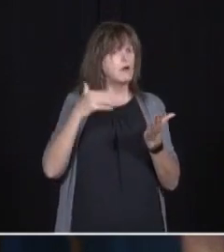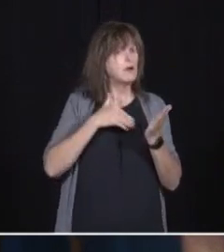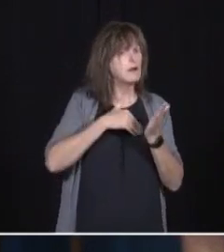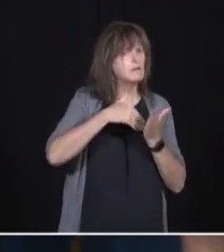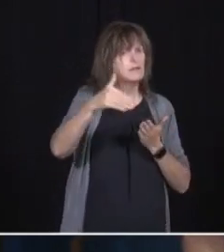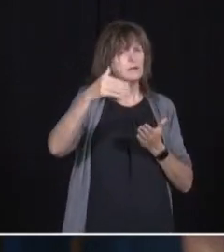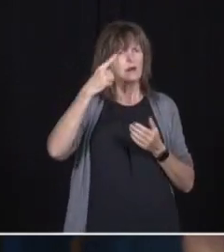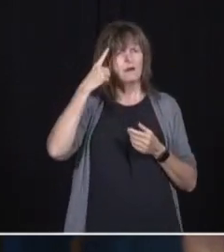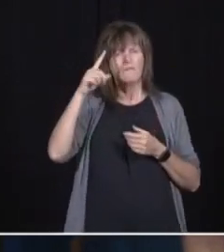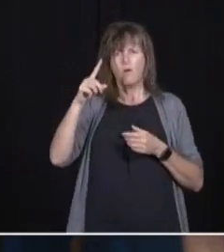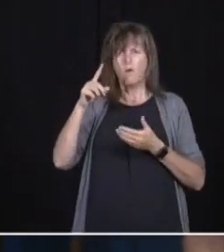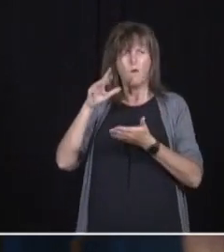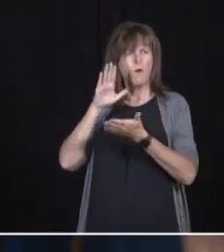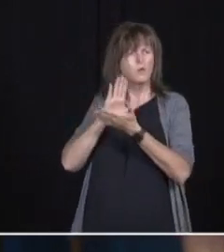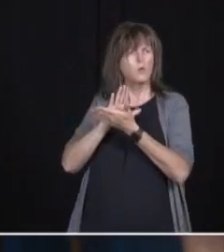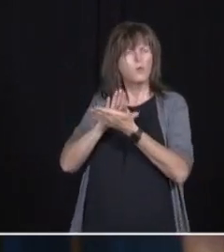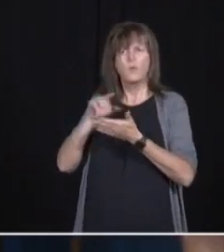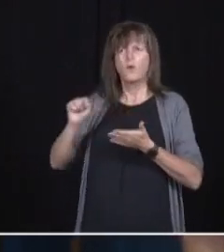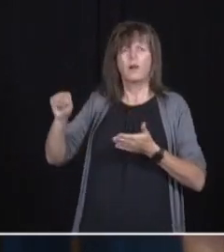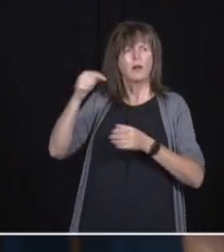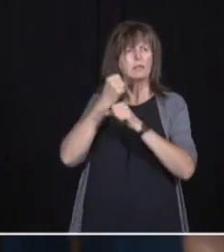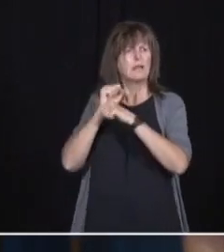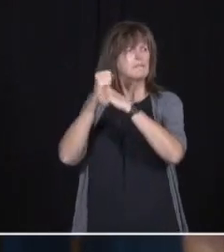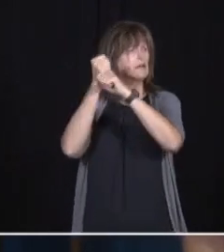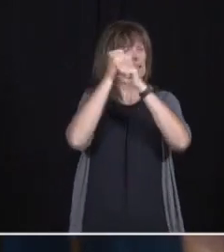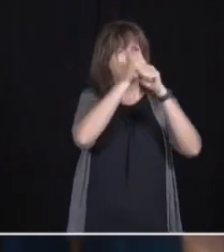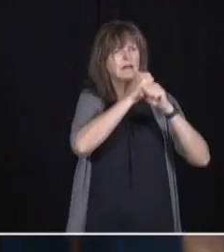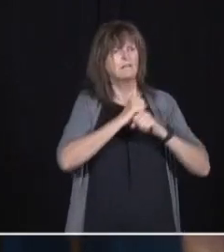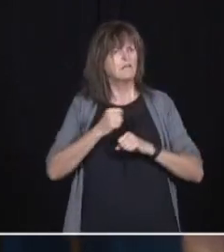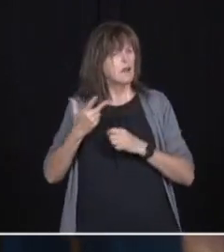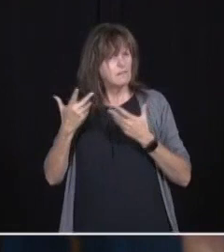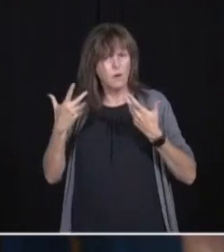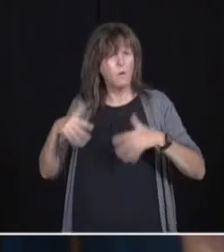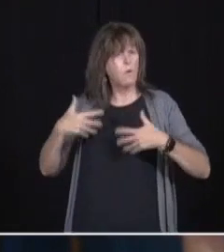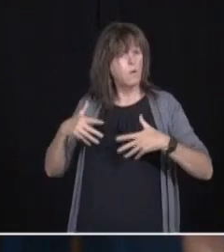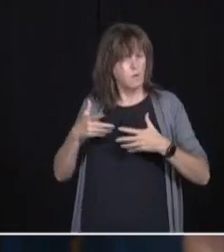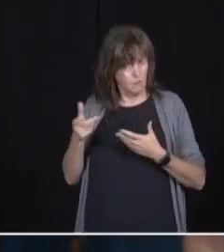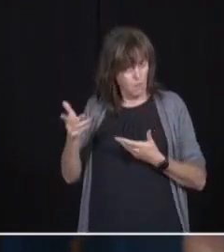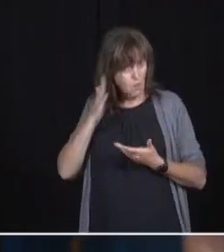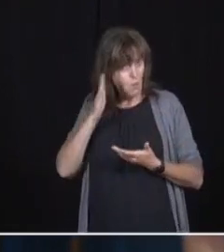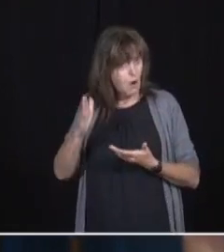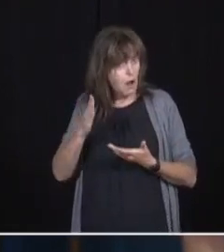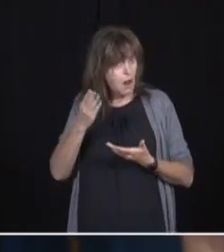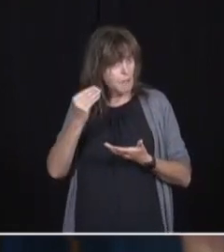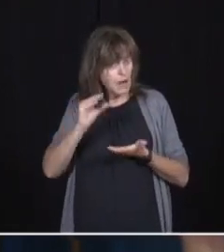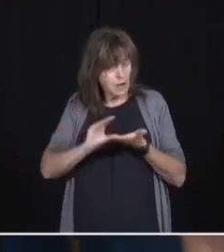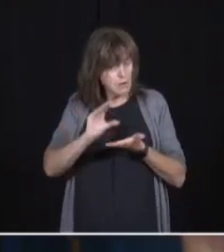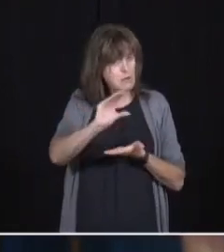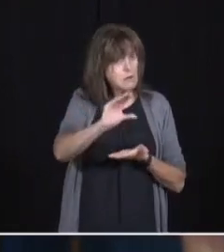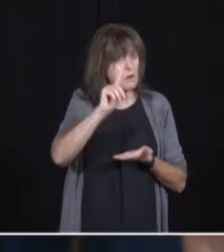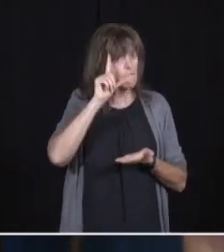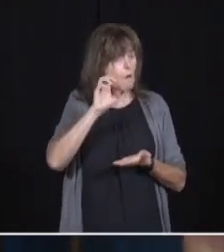the schools. Can the province expect a big outlay of cash when you announce maybe plans for reopening schools later this